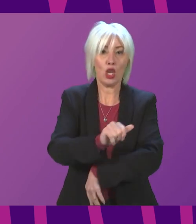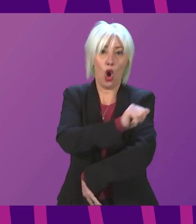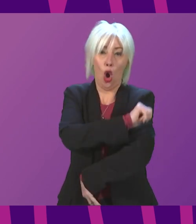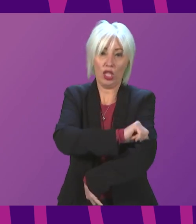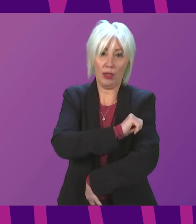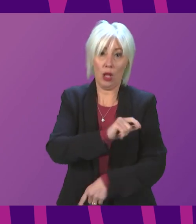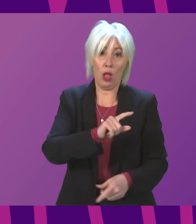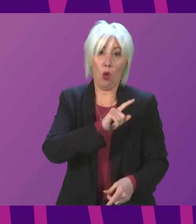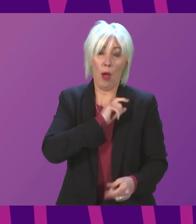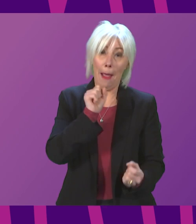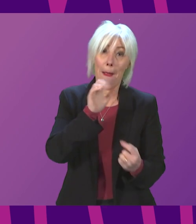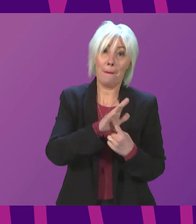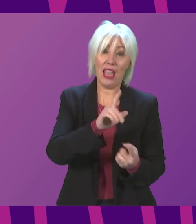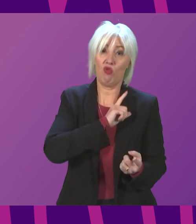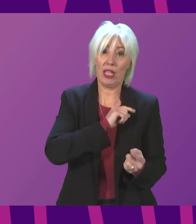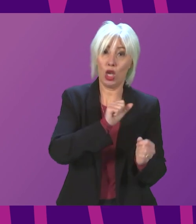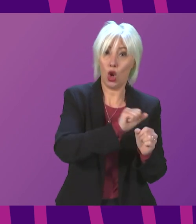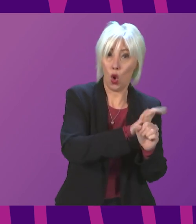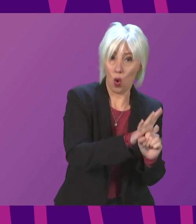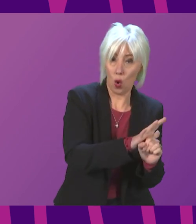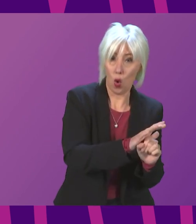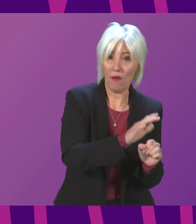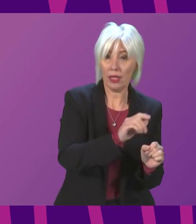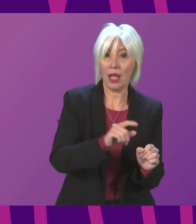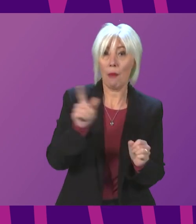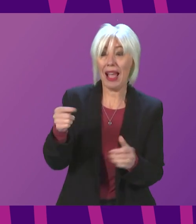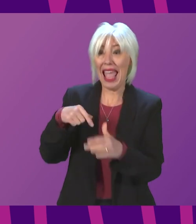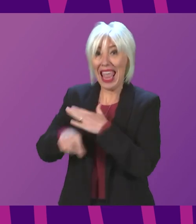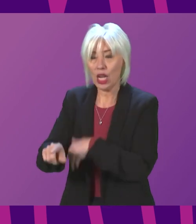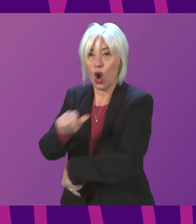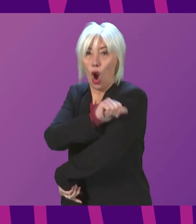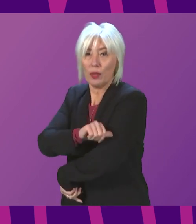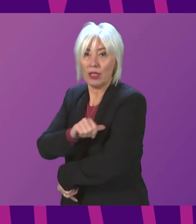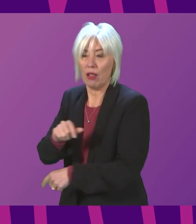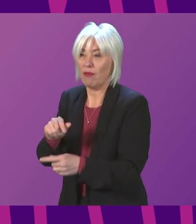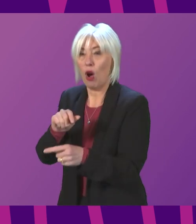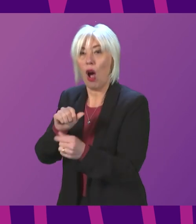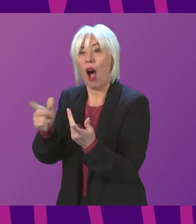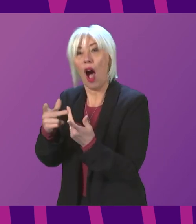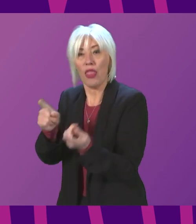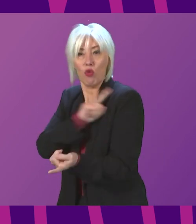and being in hospital for another reason and having Covid. However, we should not overstate